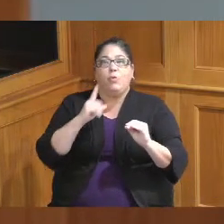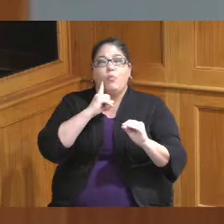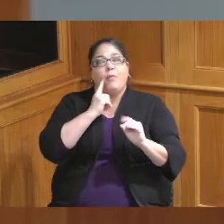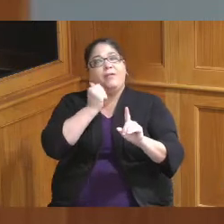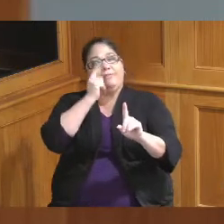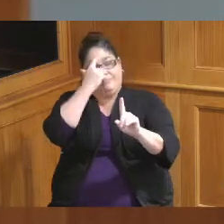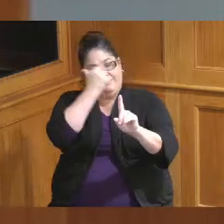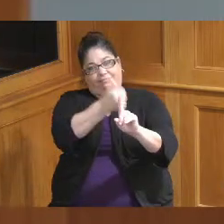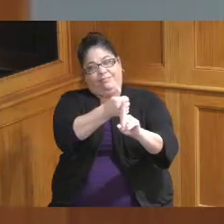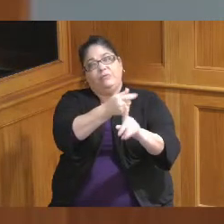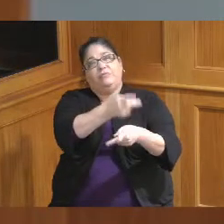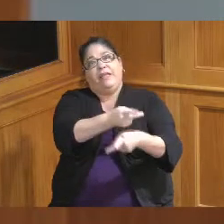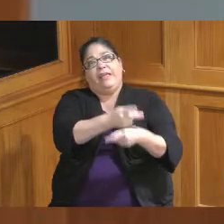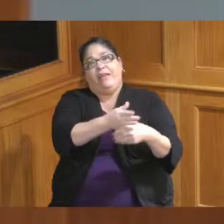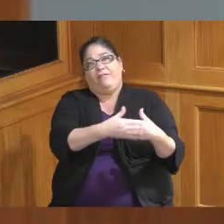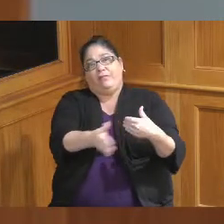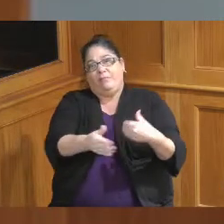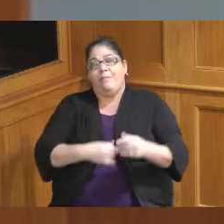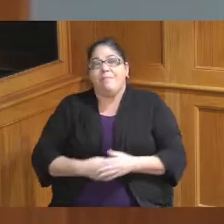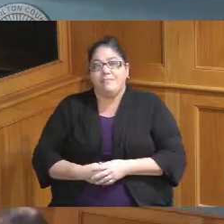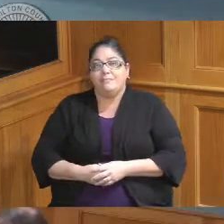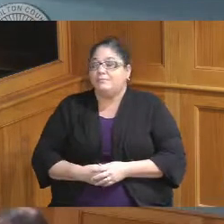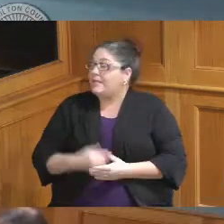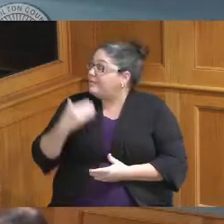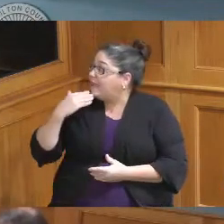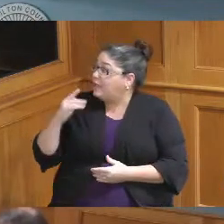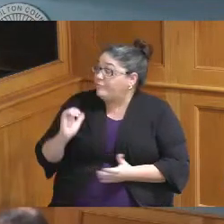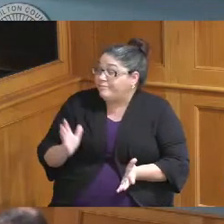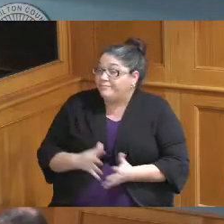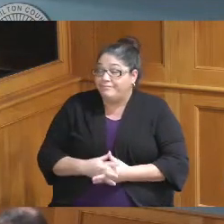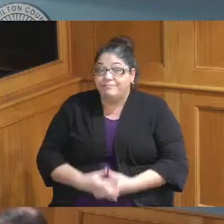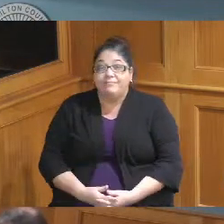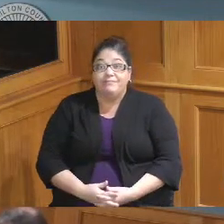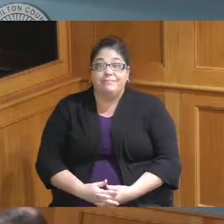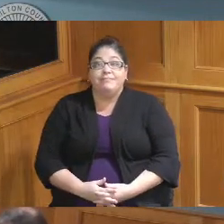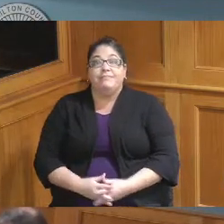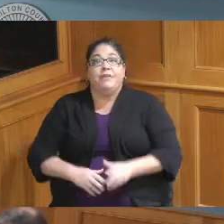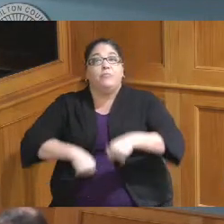Township in the future okay thank you that's all I have okay I'll make a motion to approve